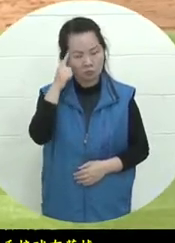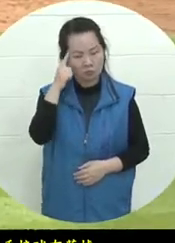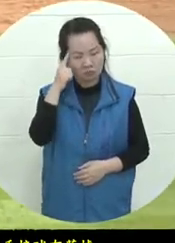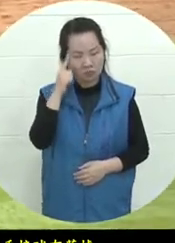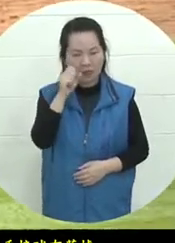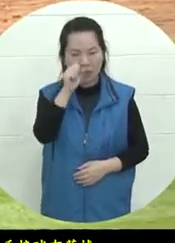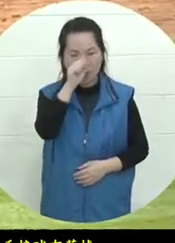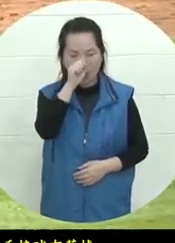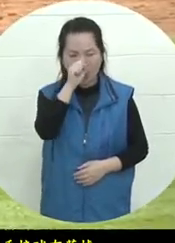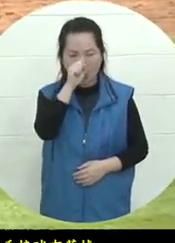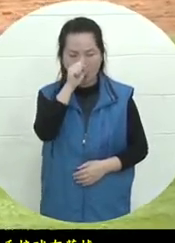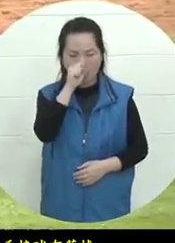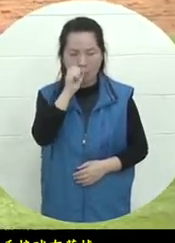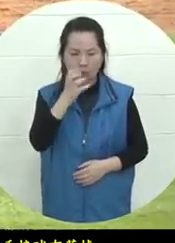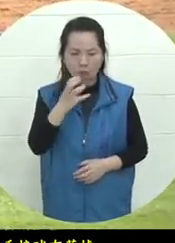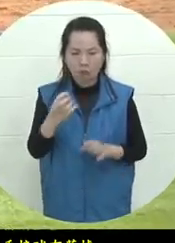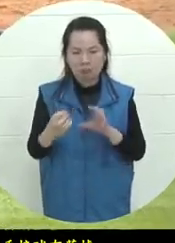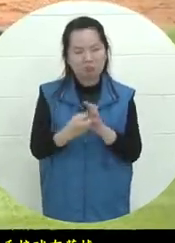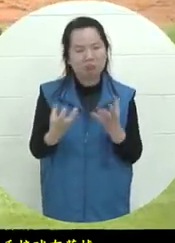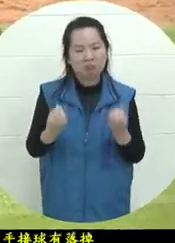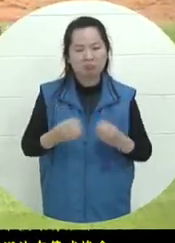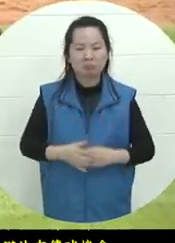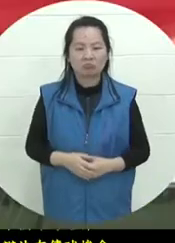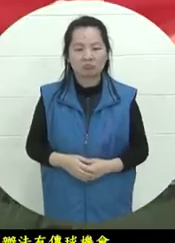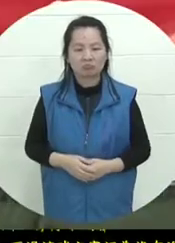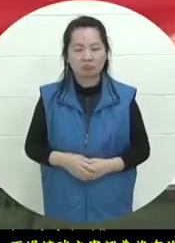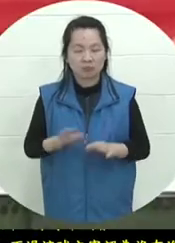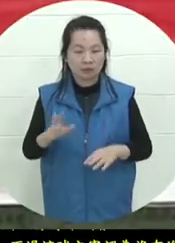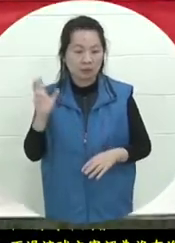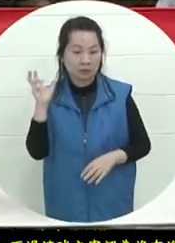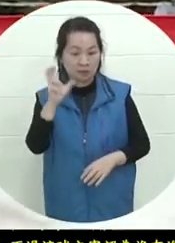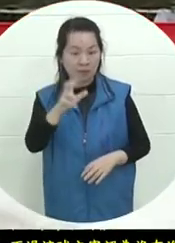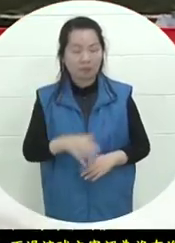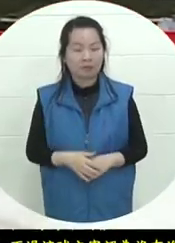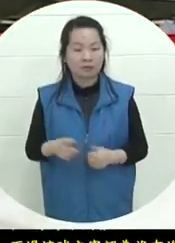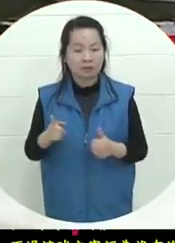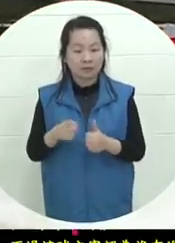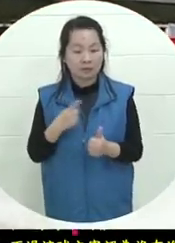At this time, it was today's starting pitching. Anderson